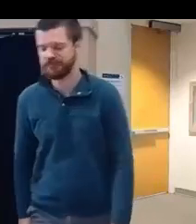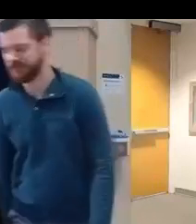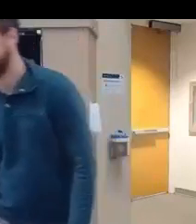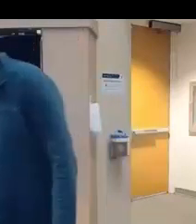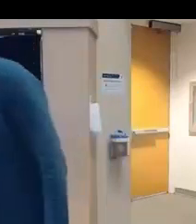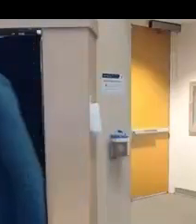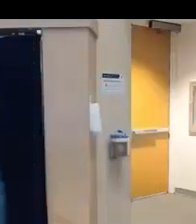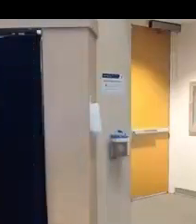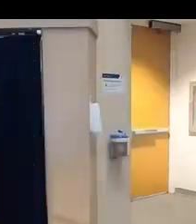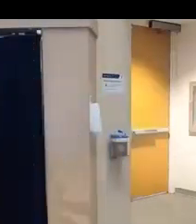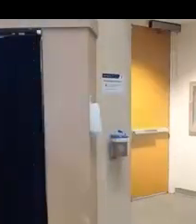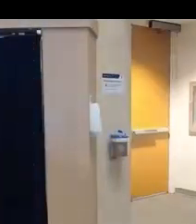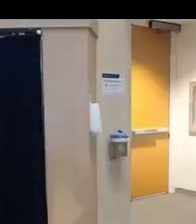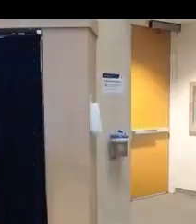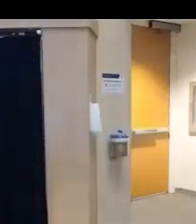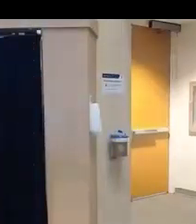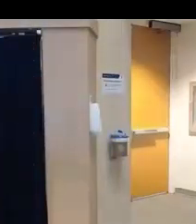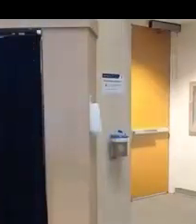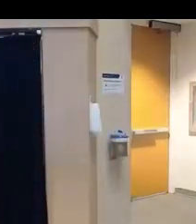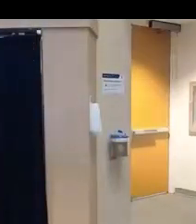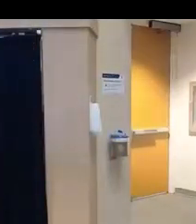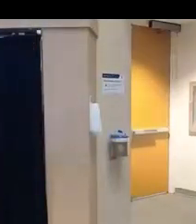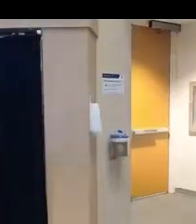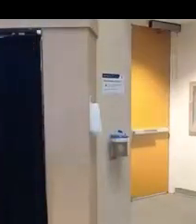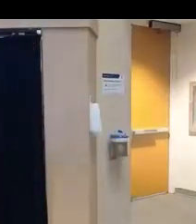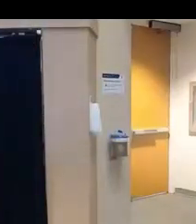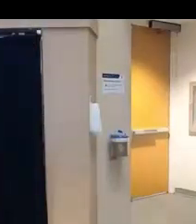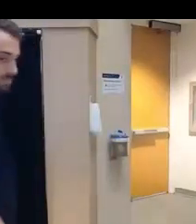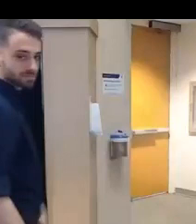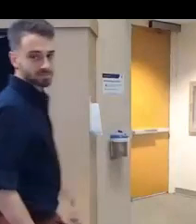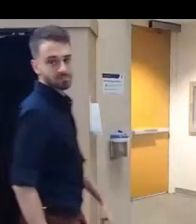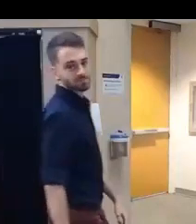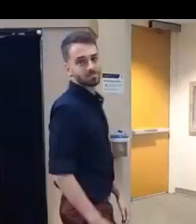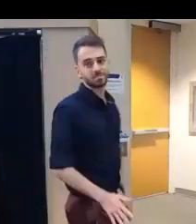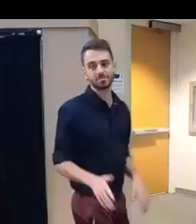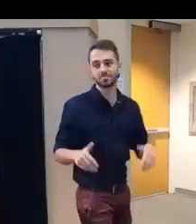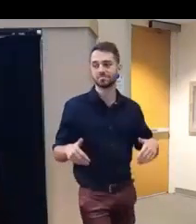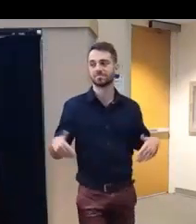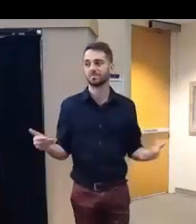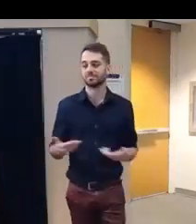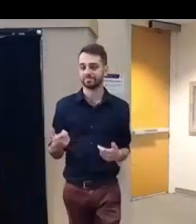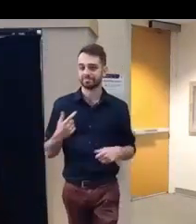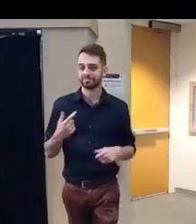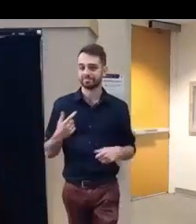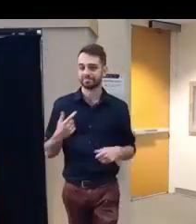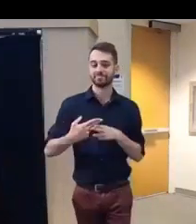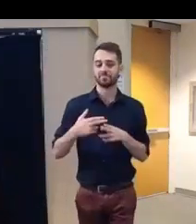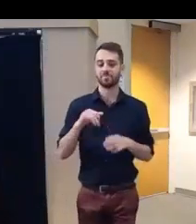right thanks everyone for having me here today I'm Jennifer West I'm the